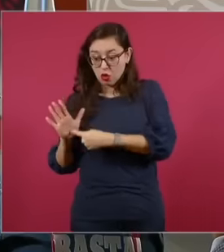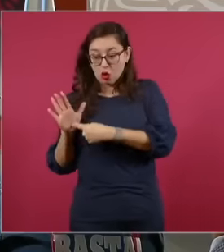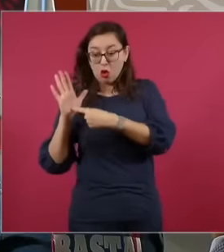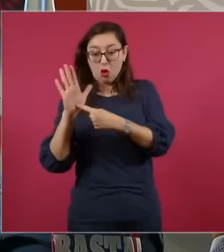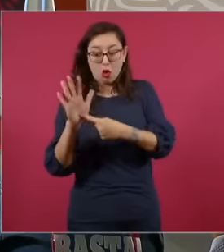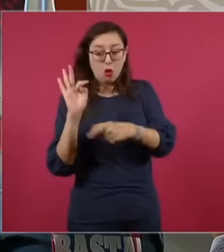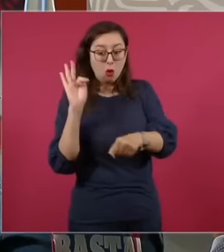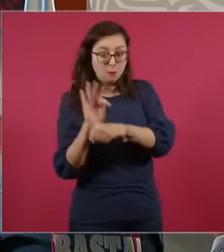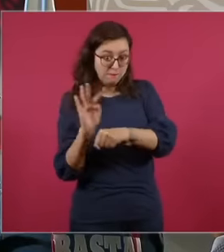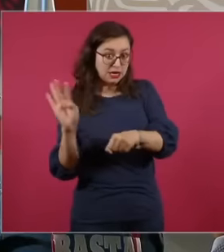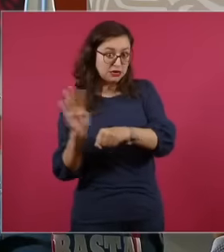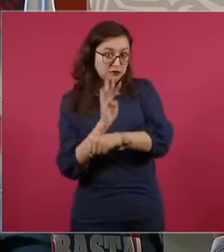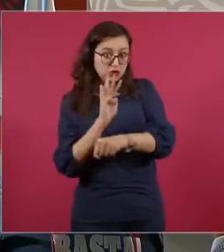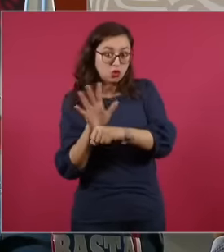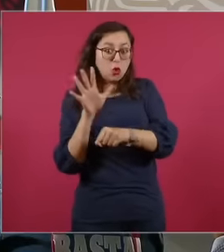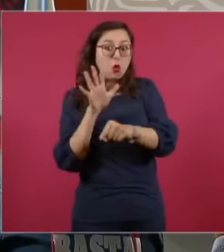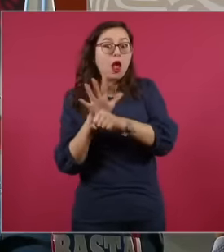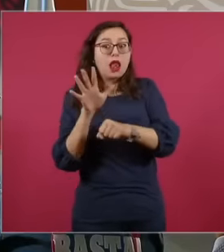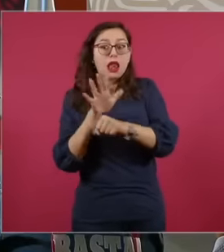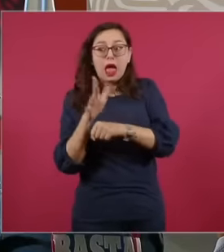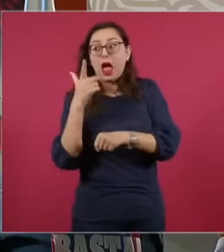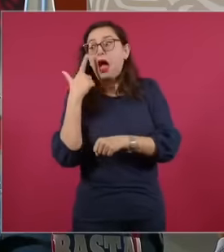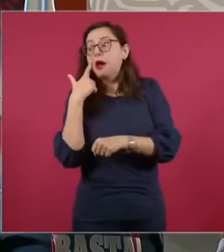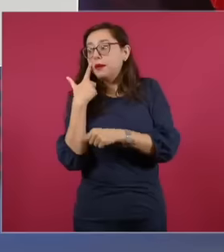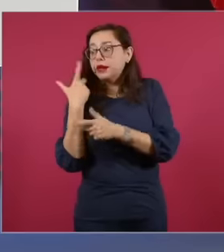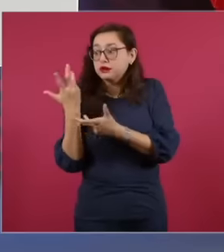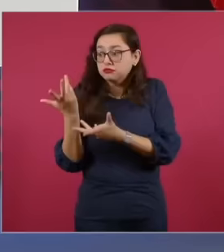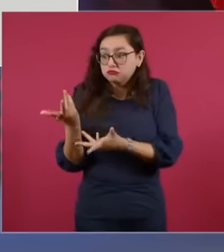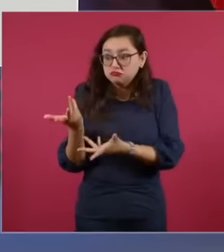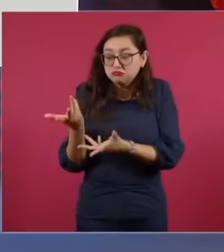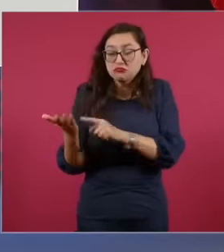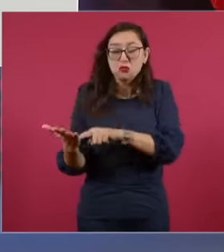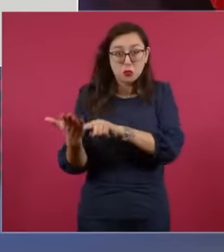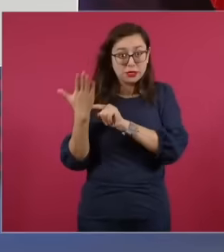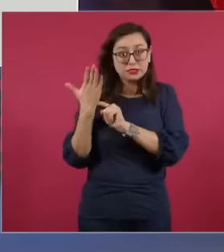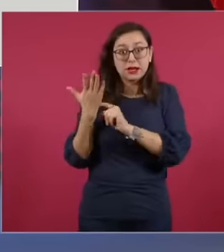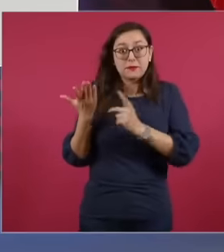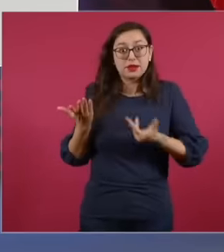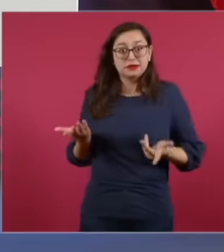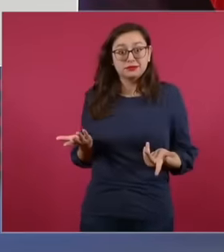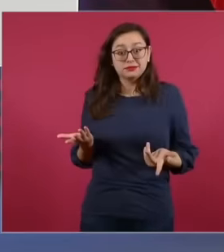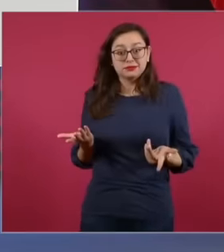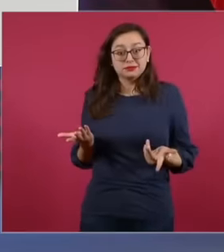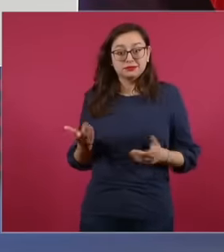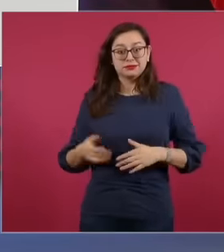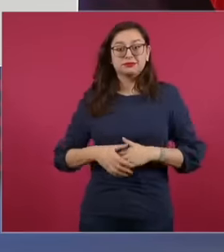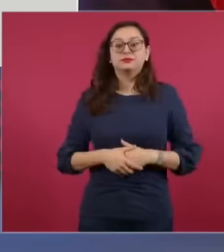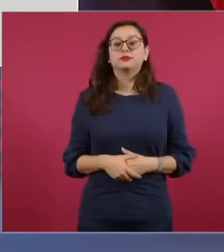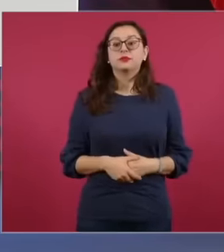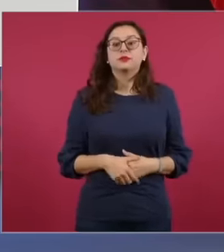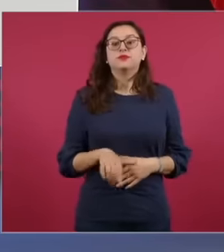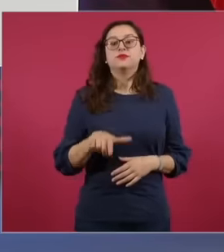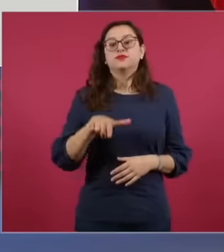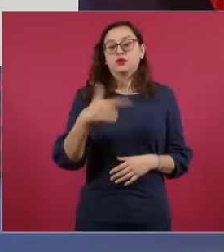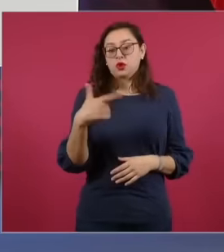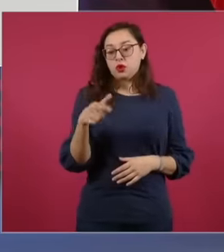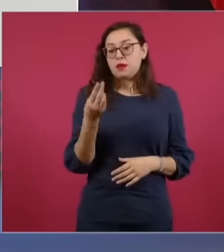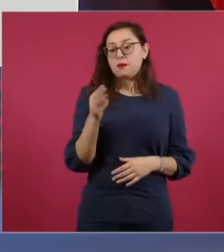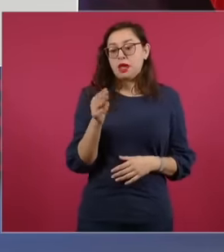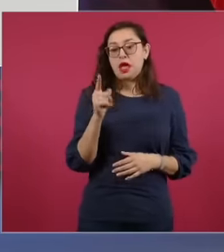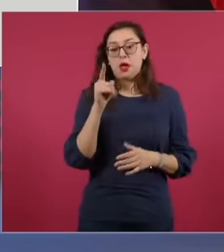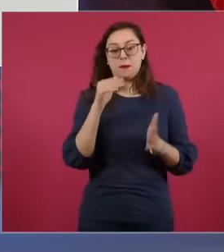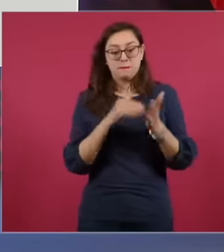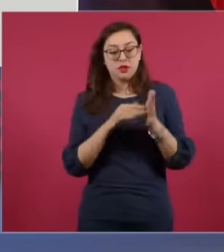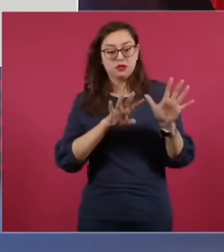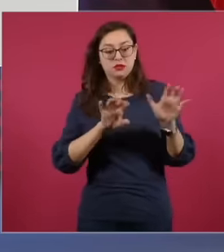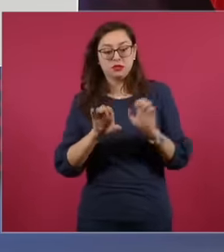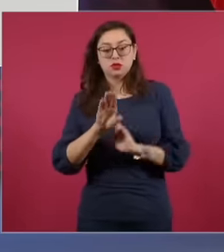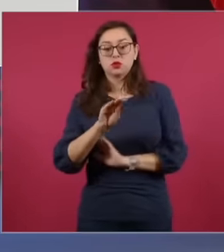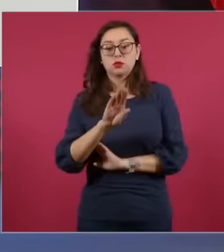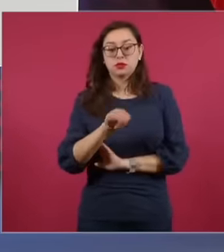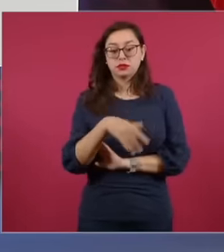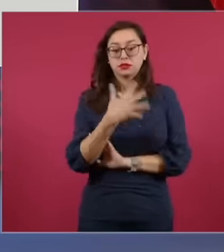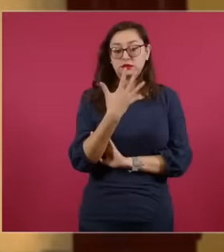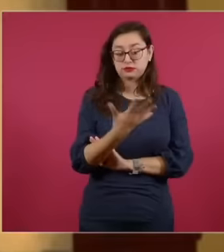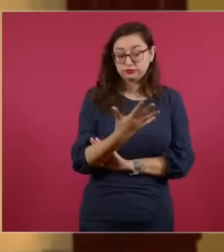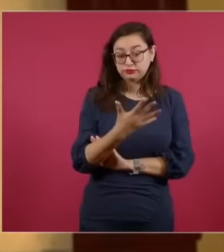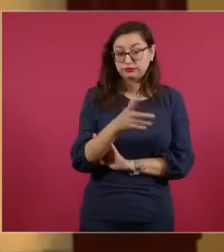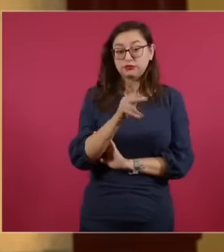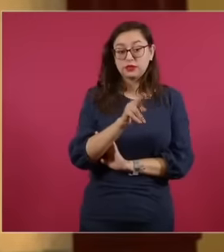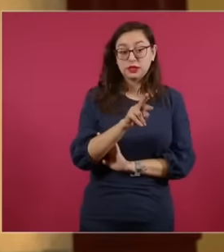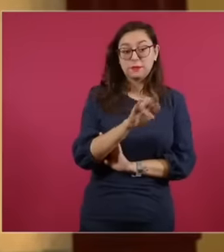this to return on May 12, 1995 the PRI and the PAN reformed the regulatory law of the